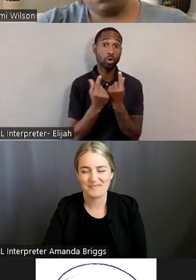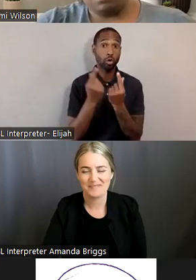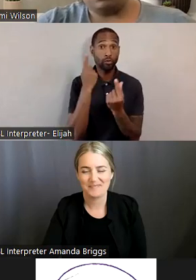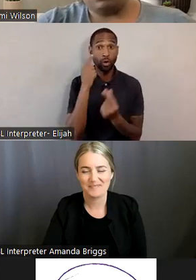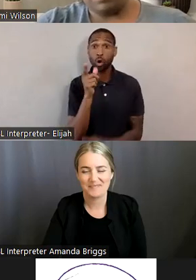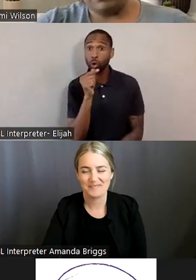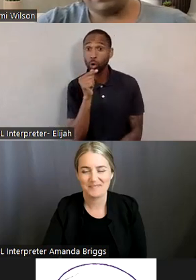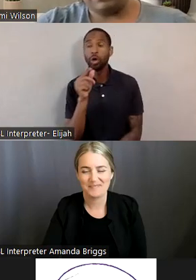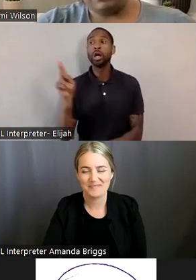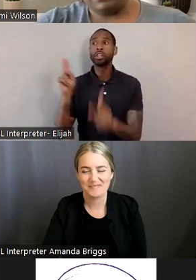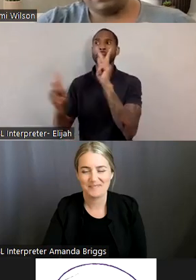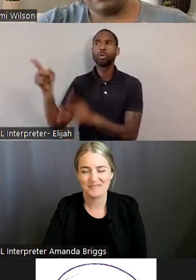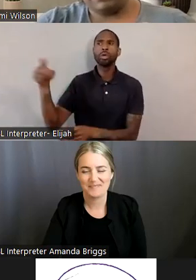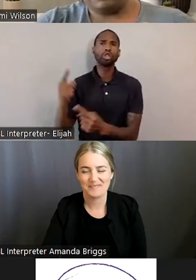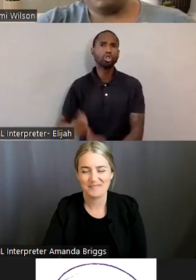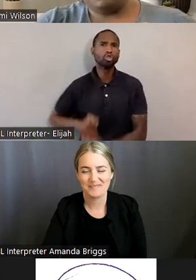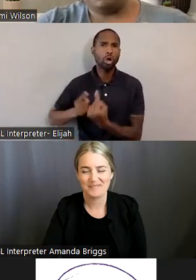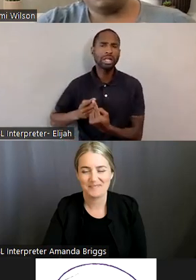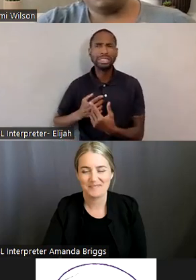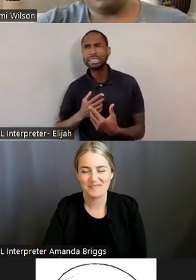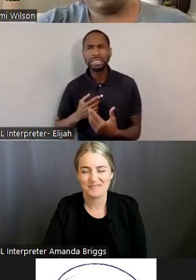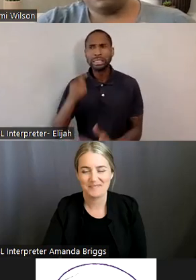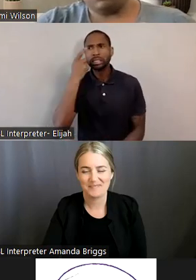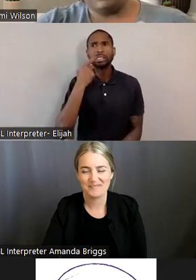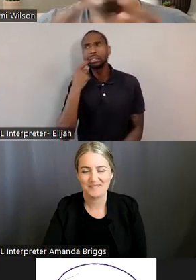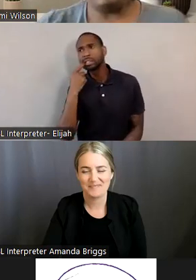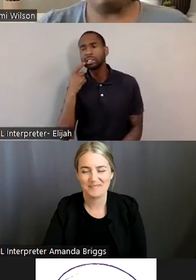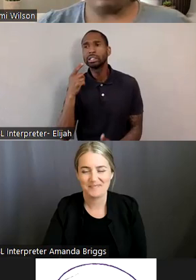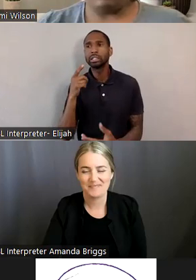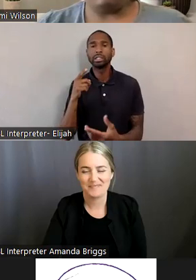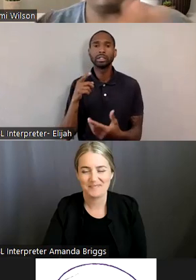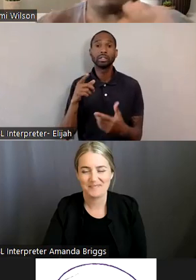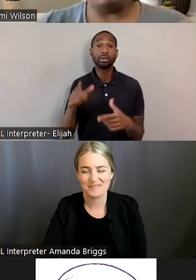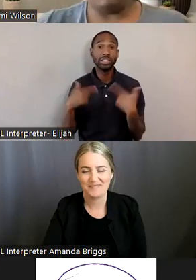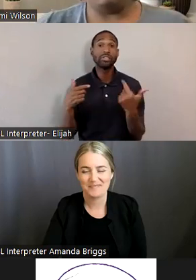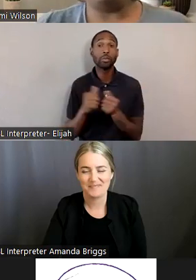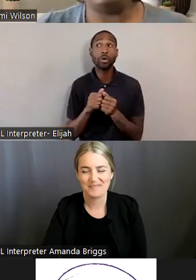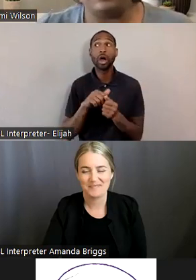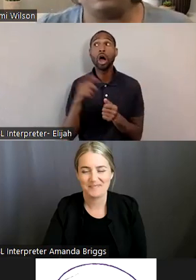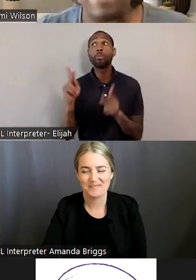are struggling with living with others who are still